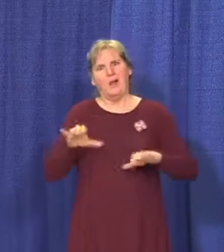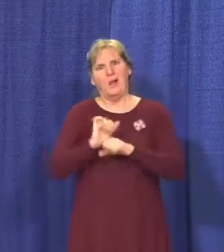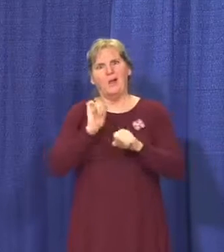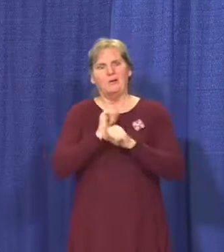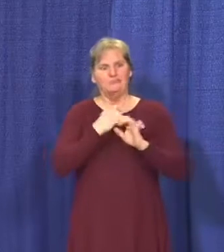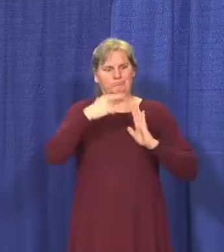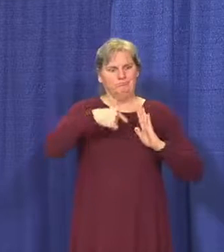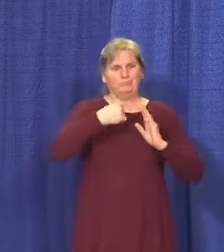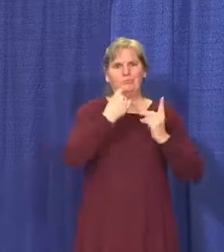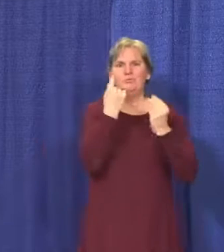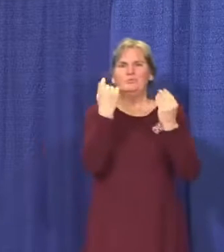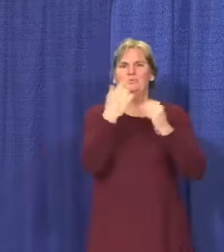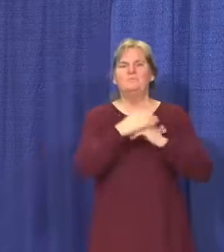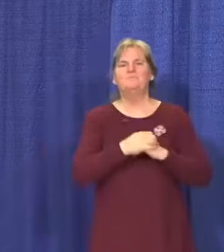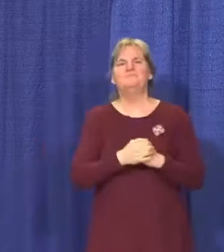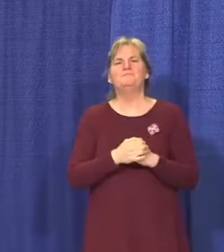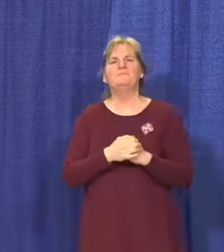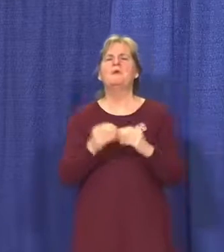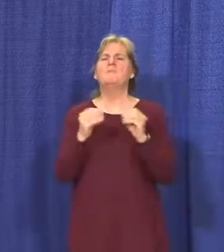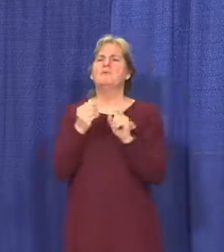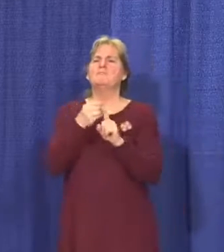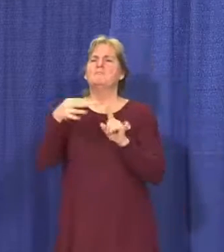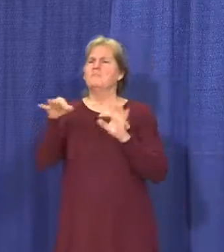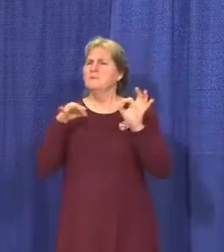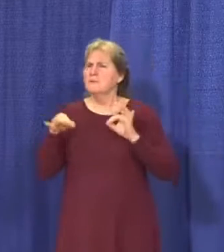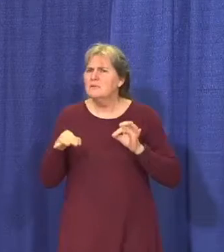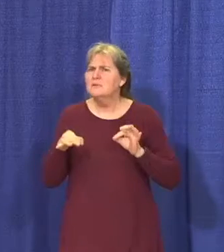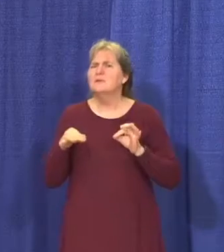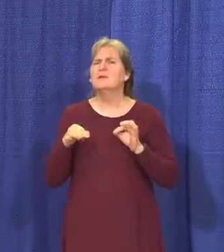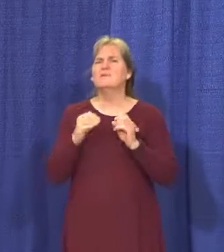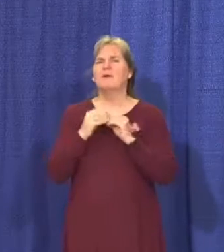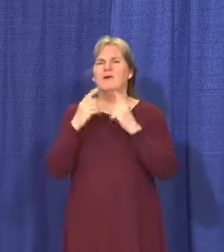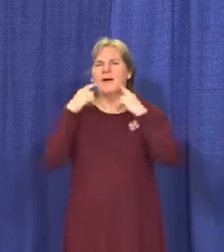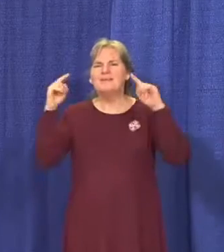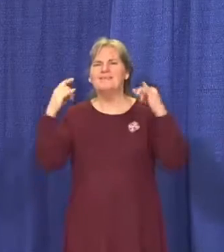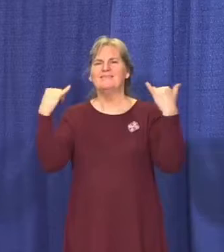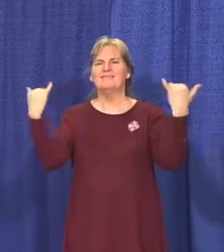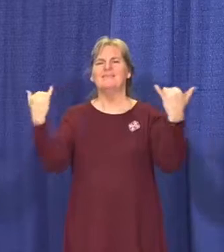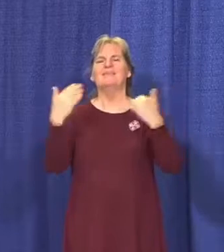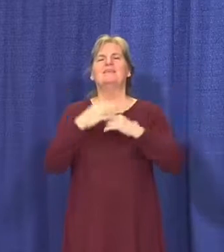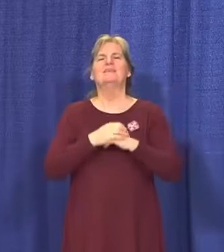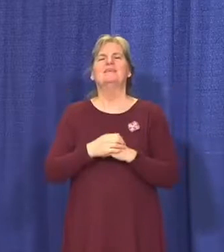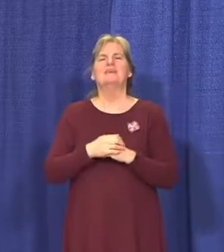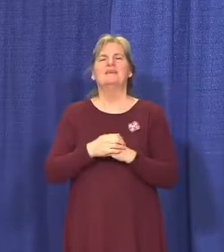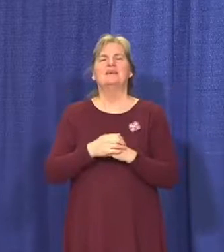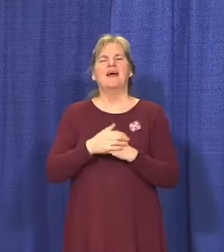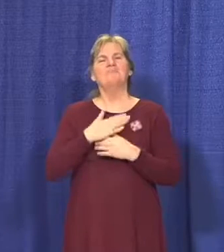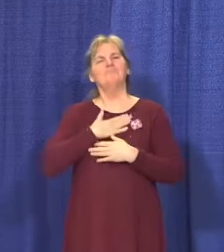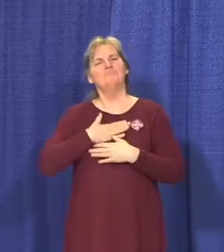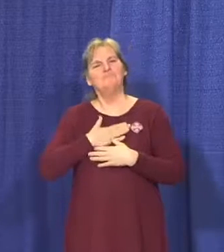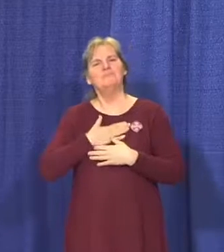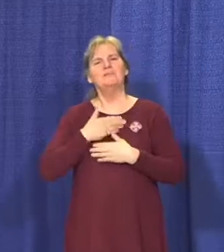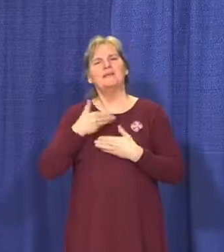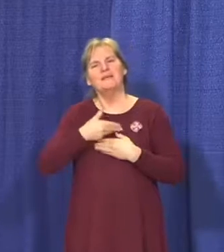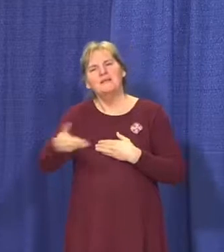background. Now to share more detail about the work and make this exciting announcement, I have great pleasure to introduce again my